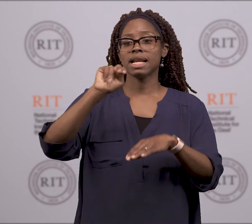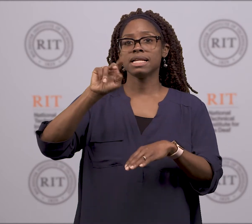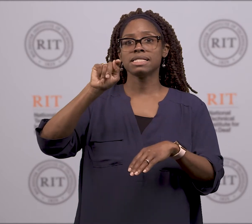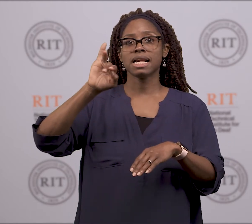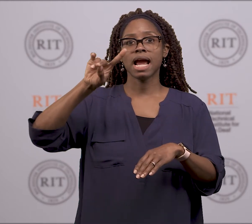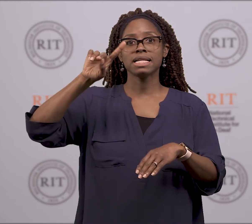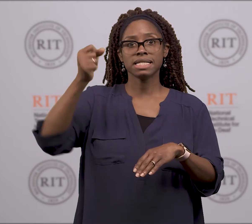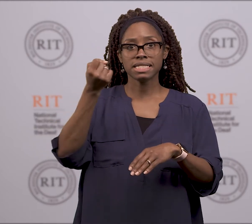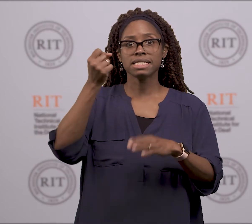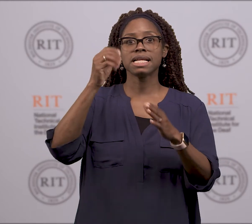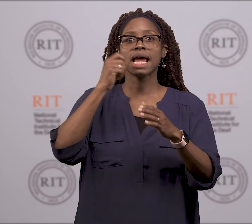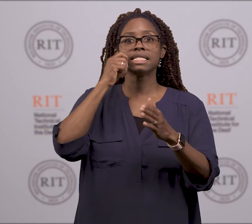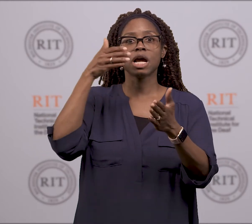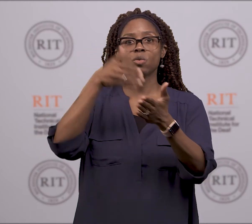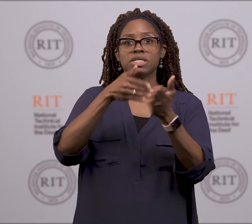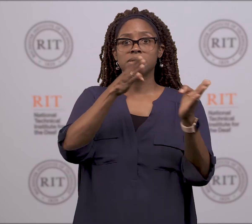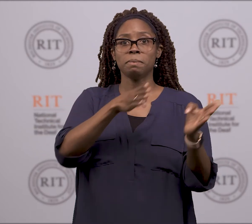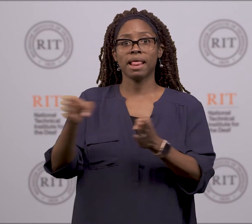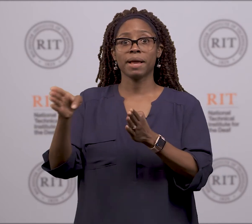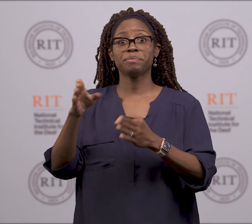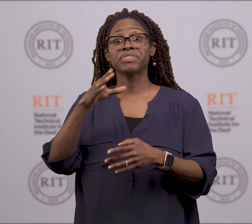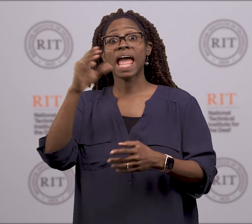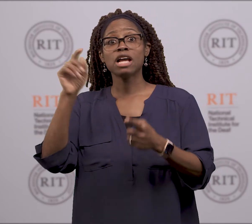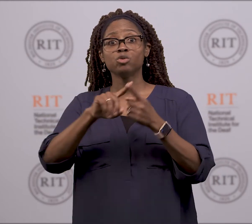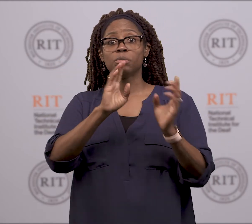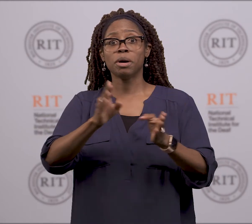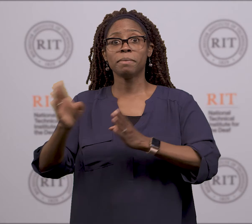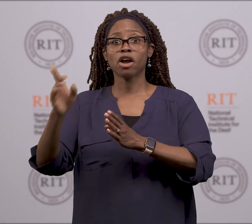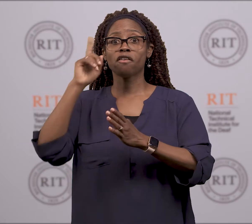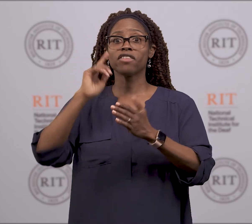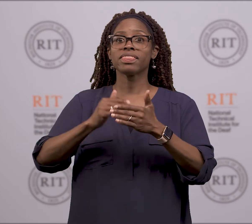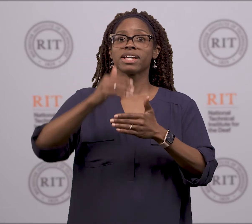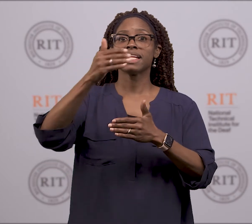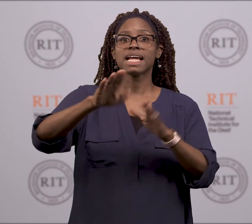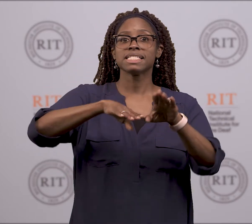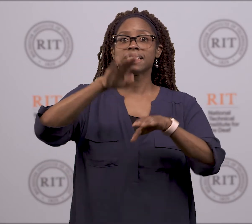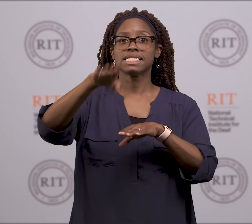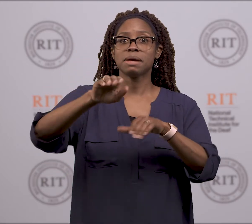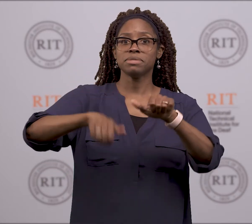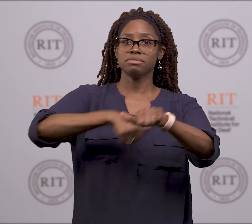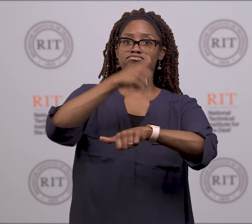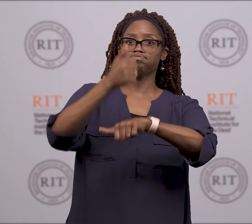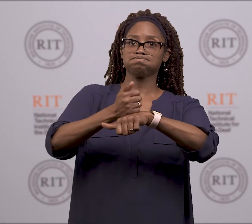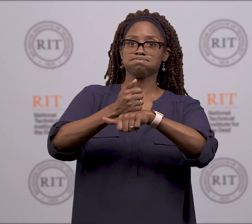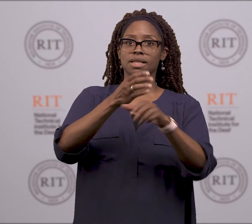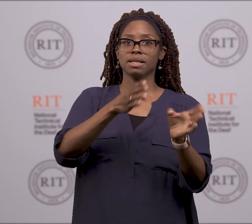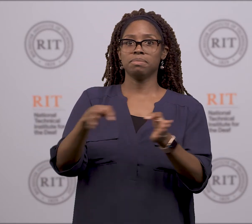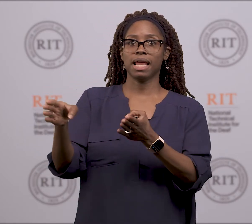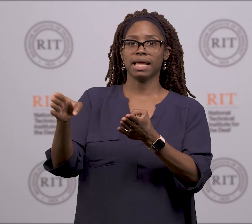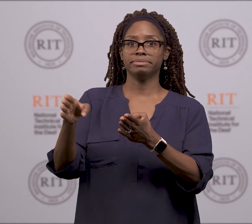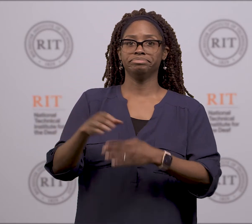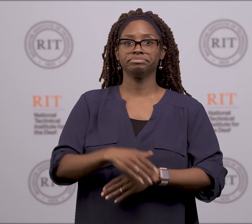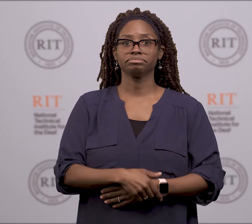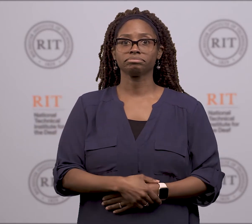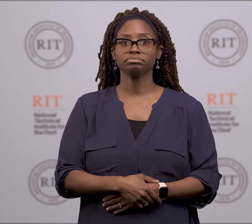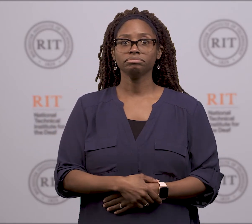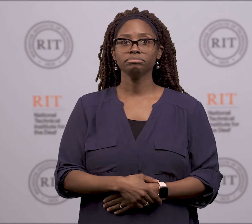to review progress on NTID’s antiracism plan and prepare for next steps in implementing the plan.